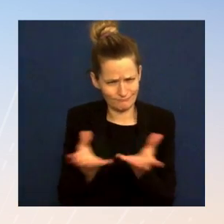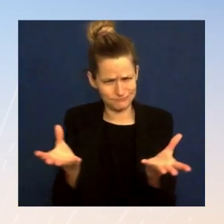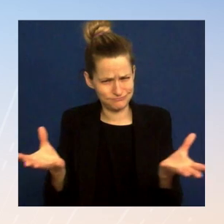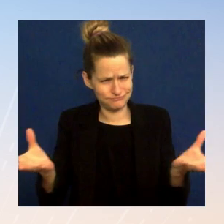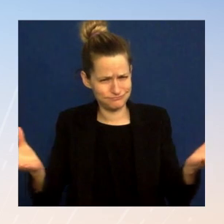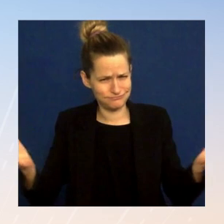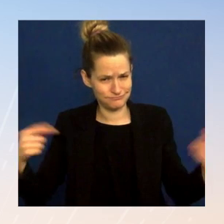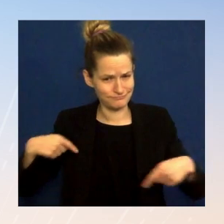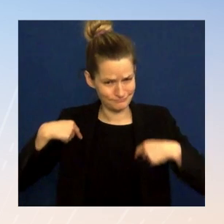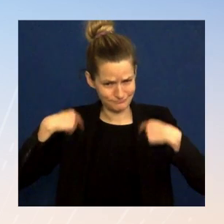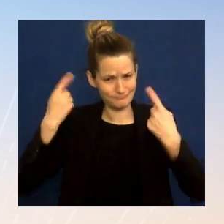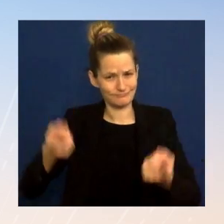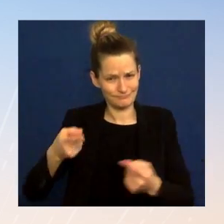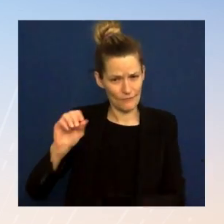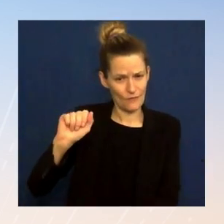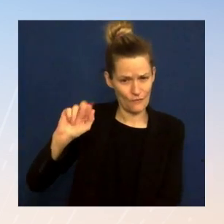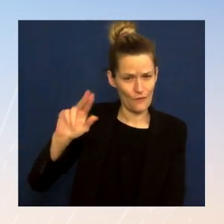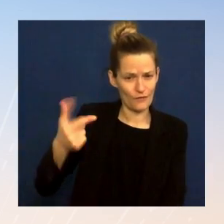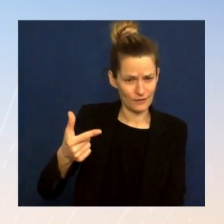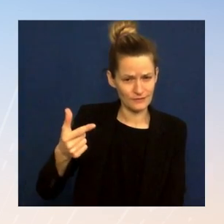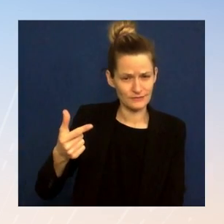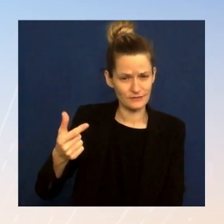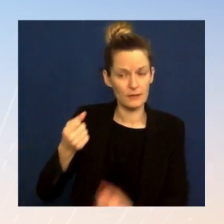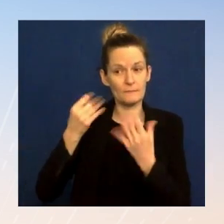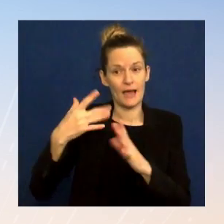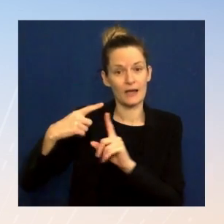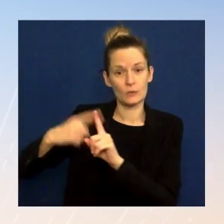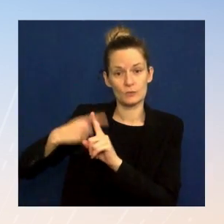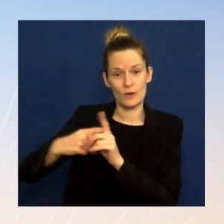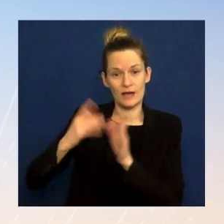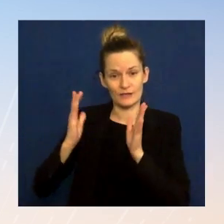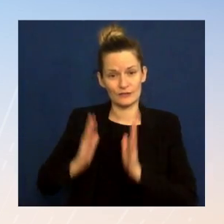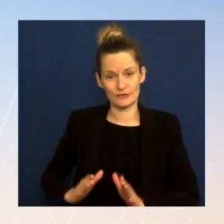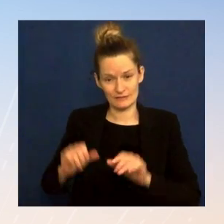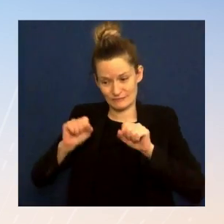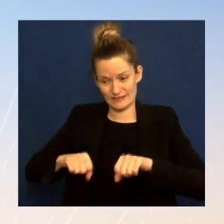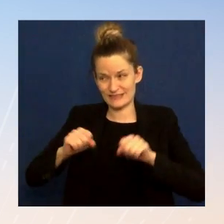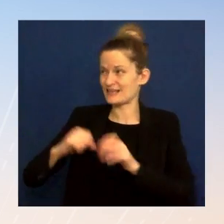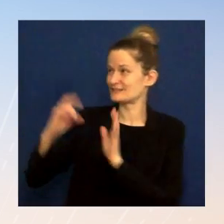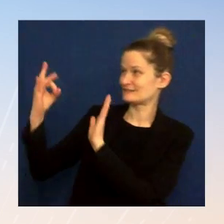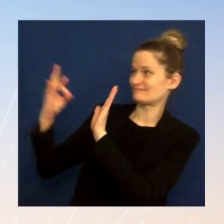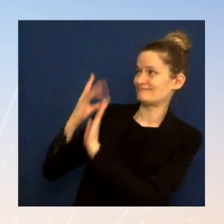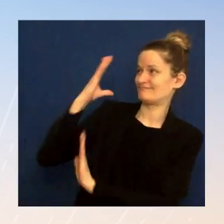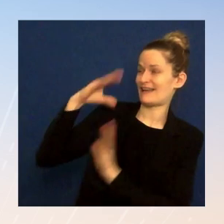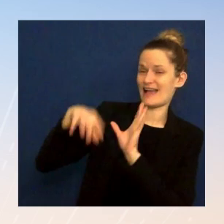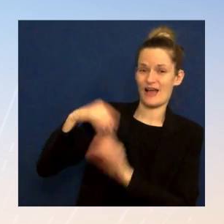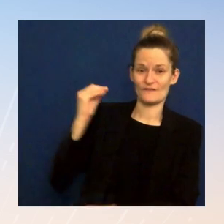Many renters, of course, remain at risk, but data from Princeton University's Eviction Lab suggests that so far this has been --